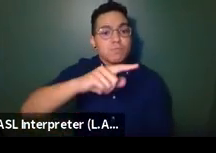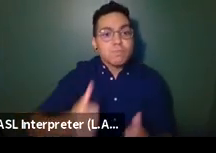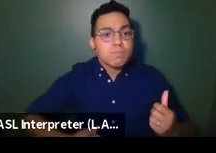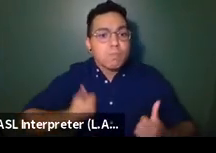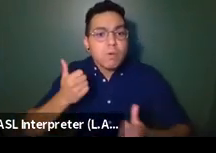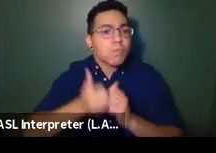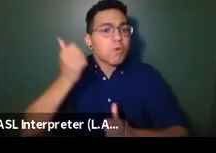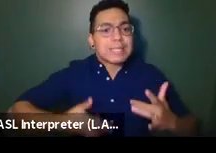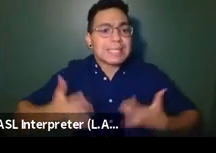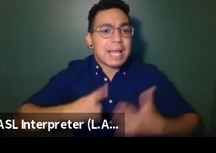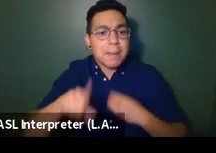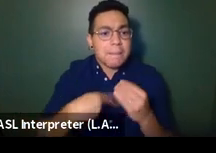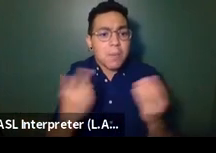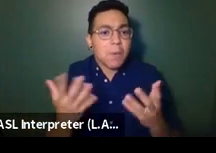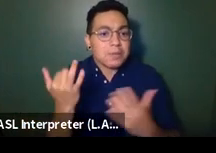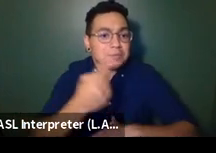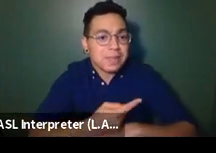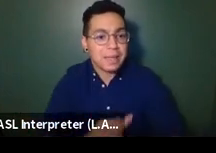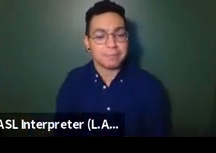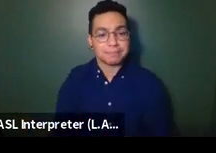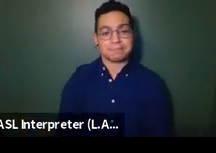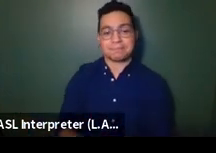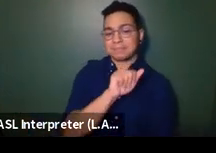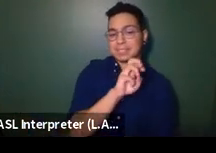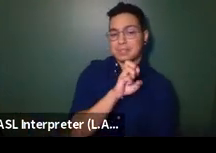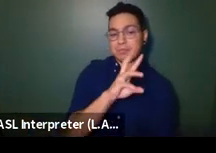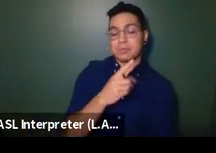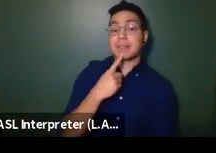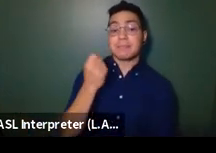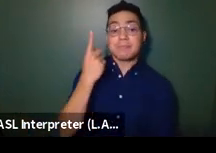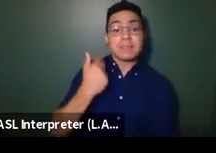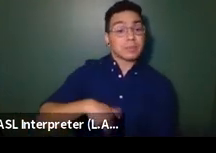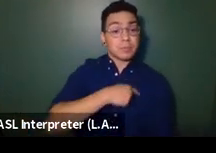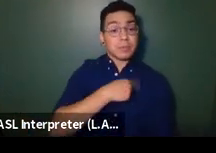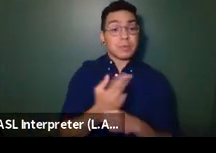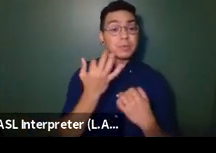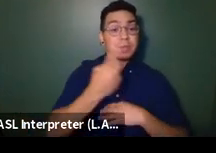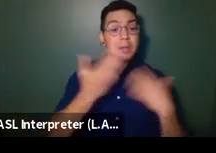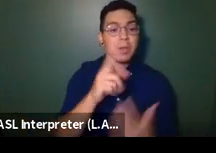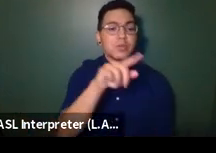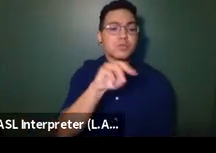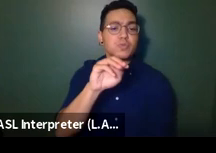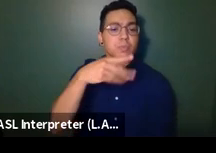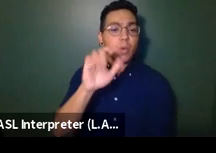ESD 113 - Andrew Hickman: Amy. So we're using what's known as a zoom pole and how you do the zoom pole is I have entered these questions and possible responses.